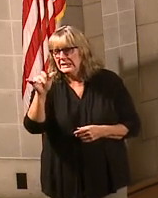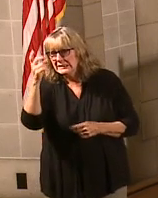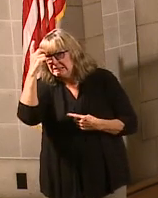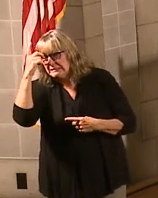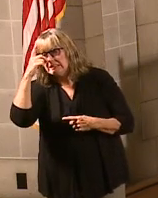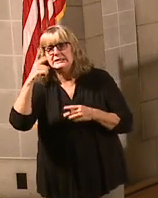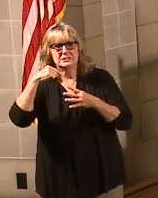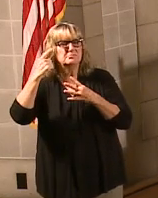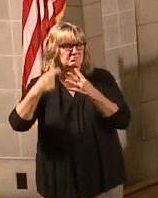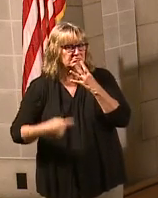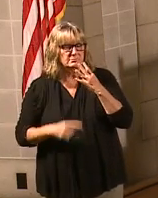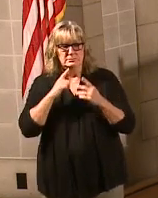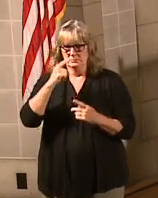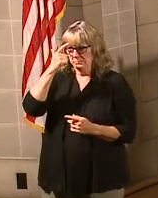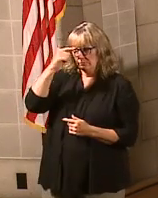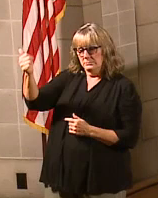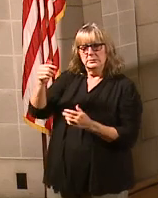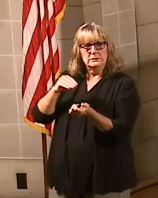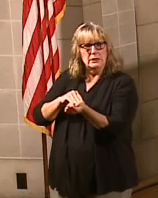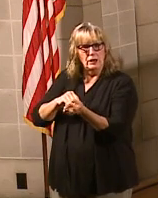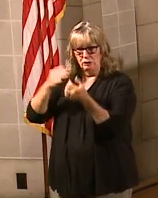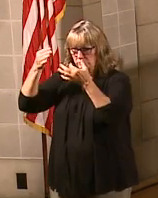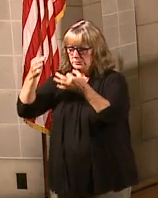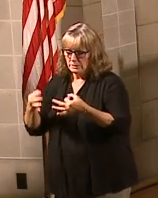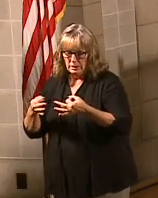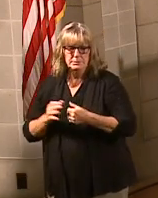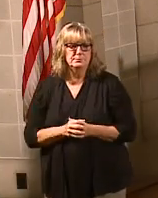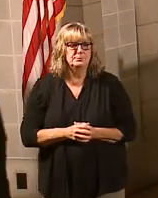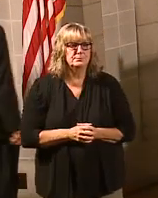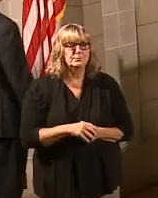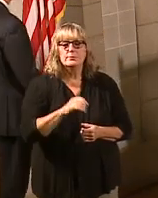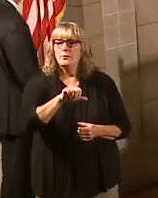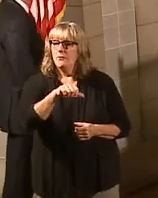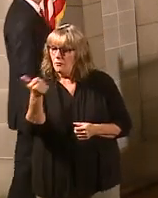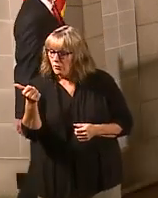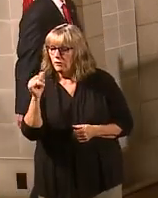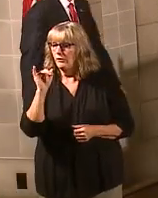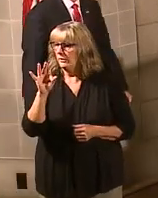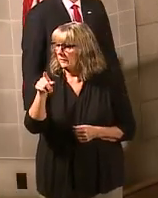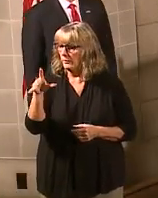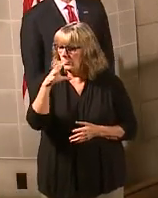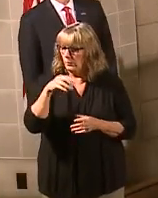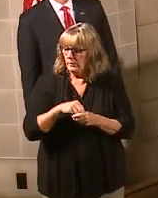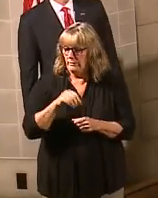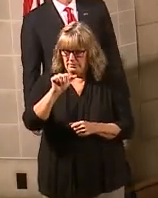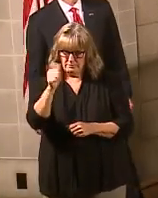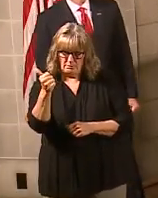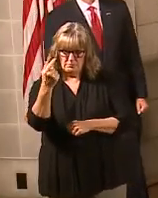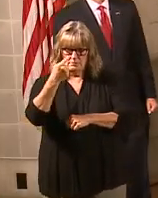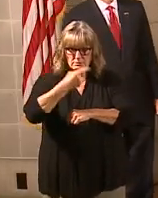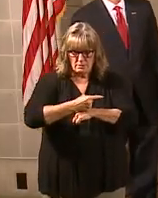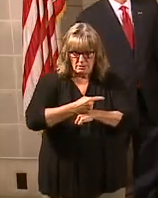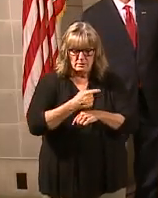YOU HAVE MORBID OBESITY OR OBESITY, WHETHER YOU HAVE CHRONIC KIDNEY DISEASE AND SO ON.